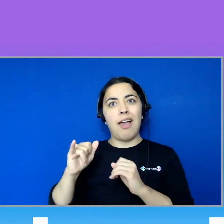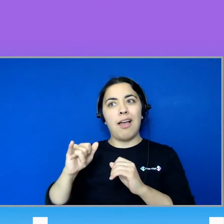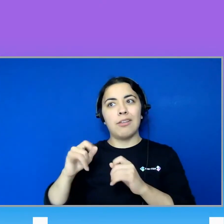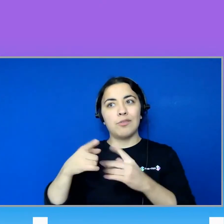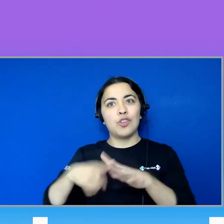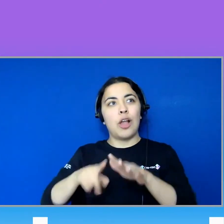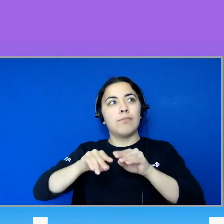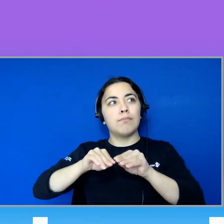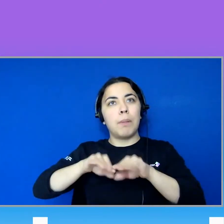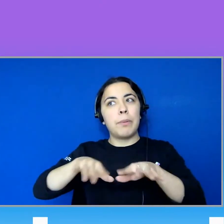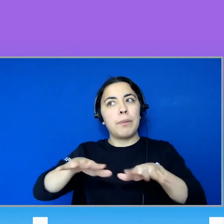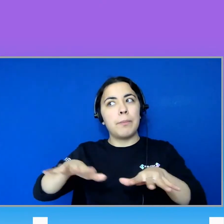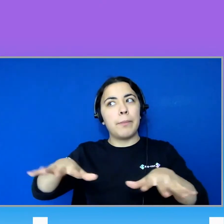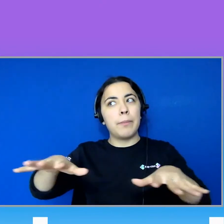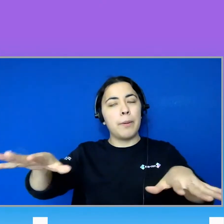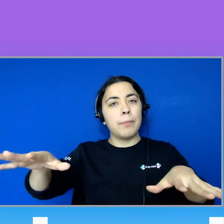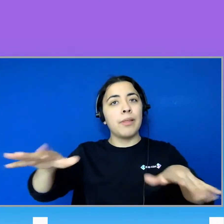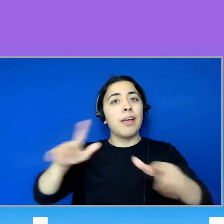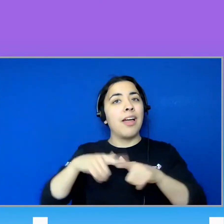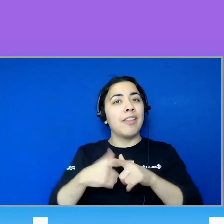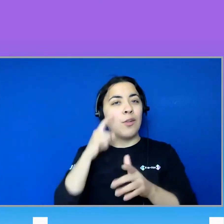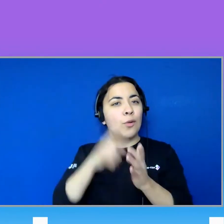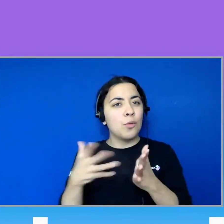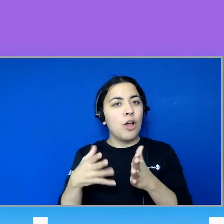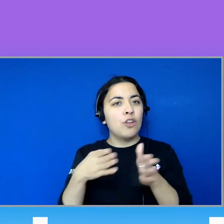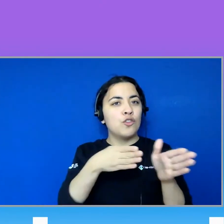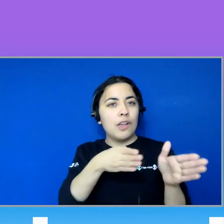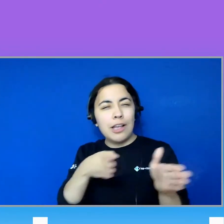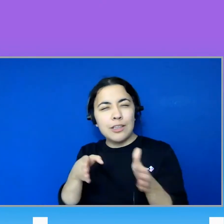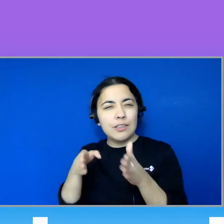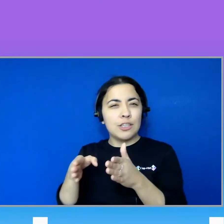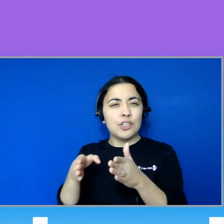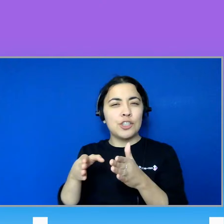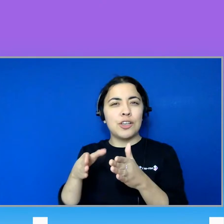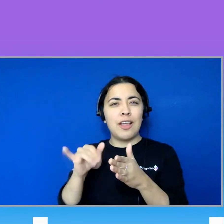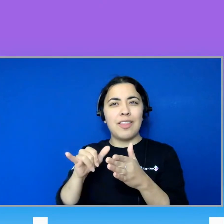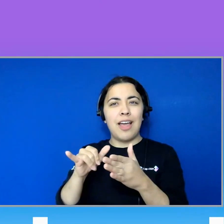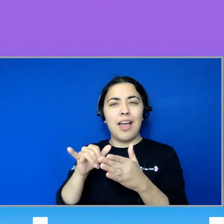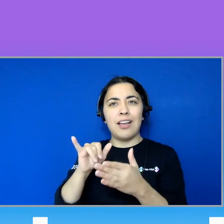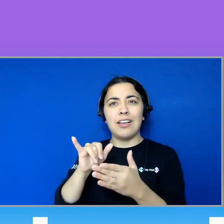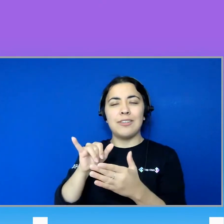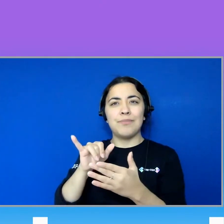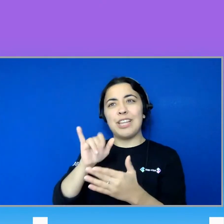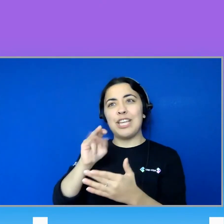adopted. And that transition to